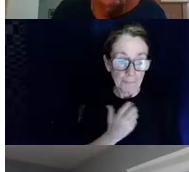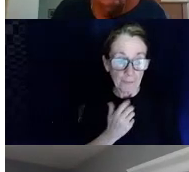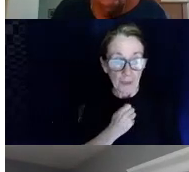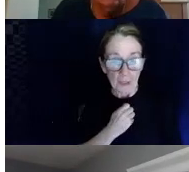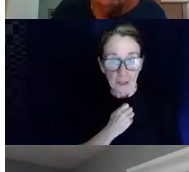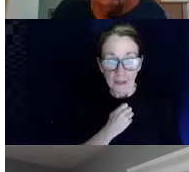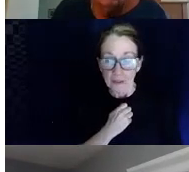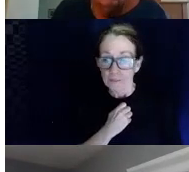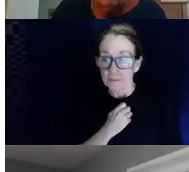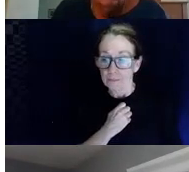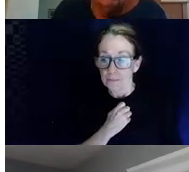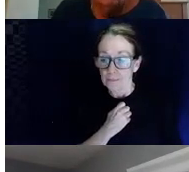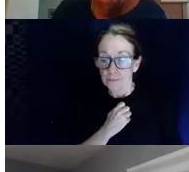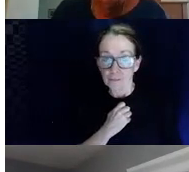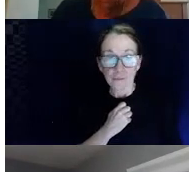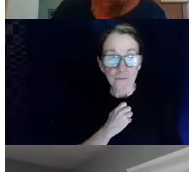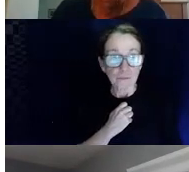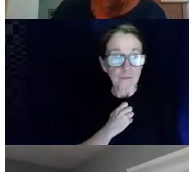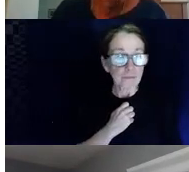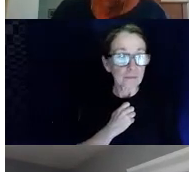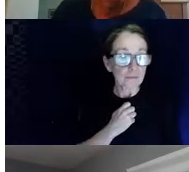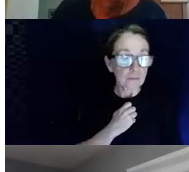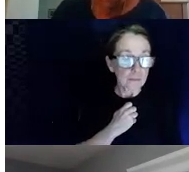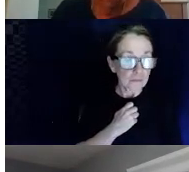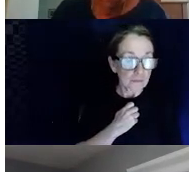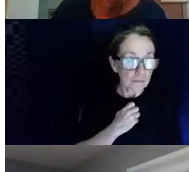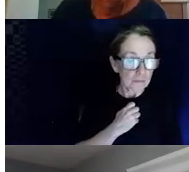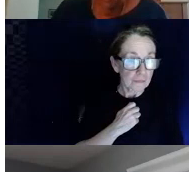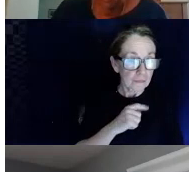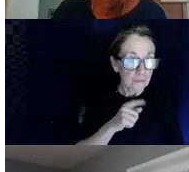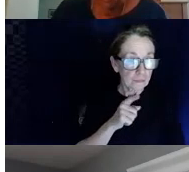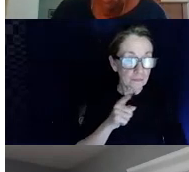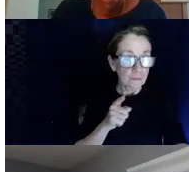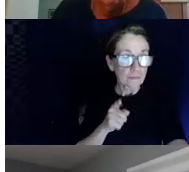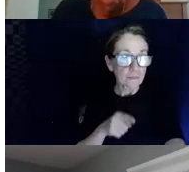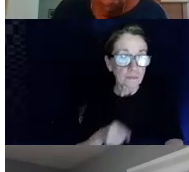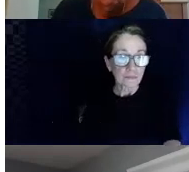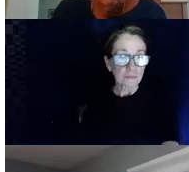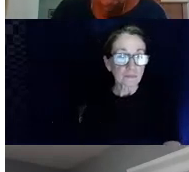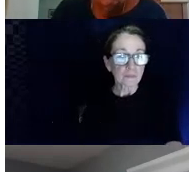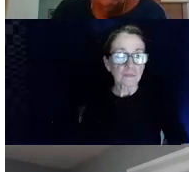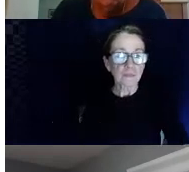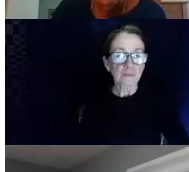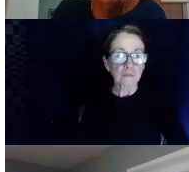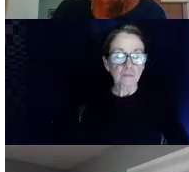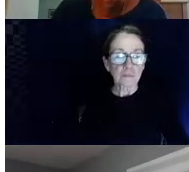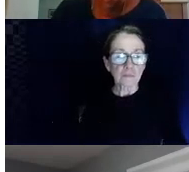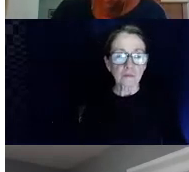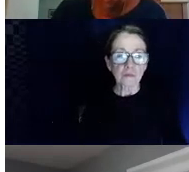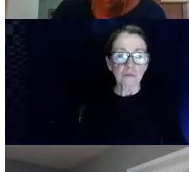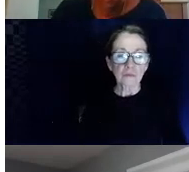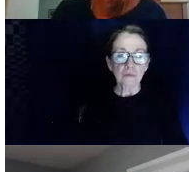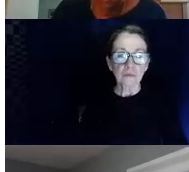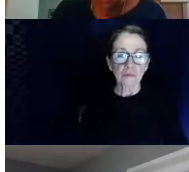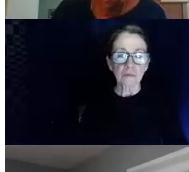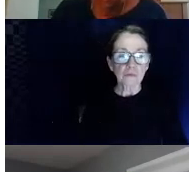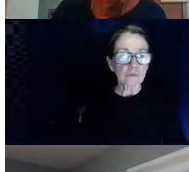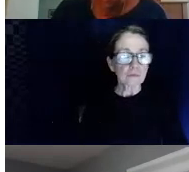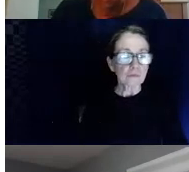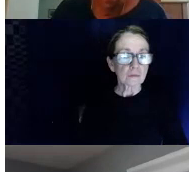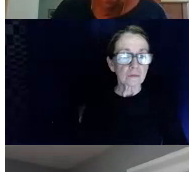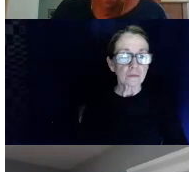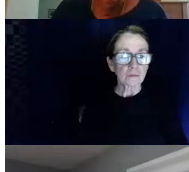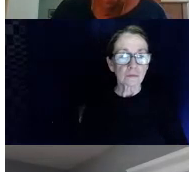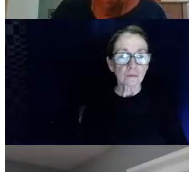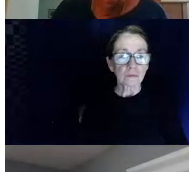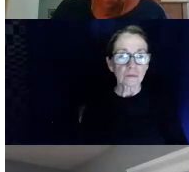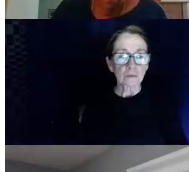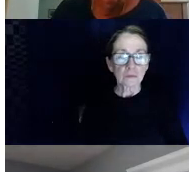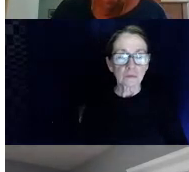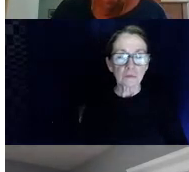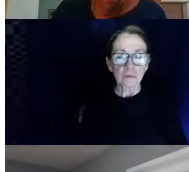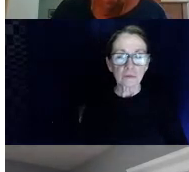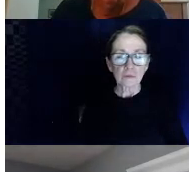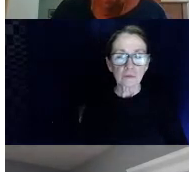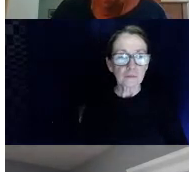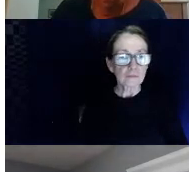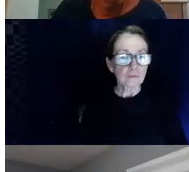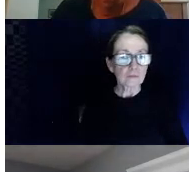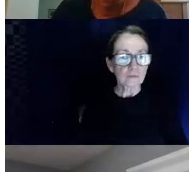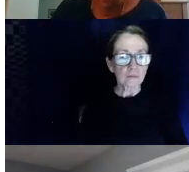SORRY.